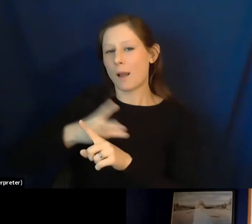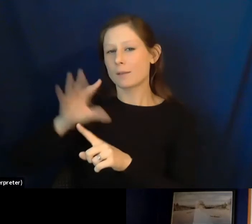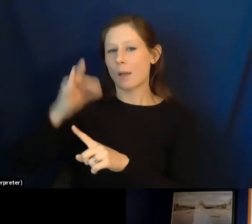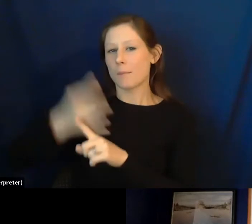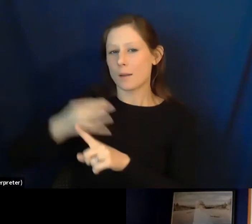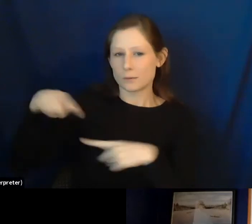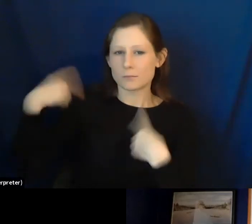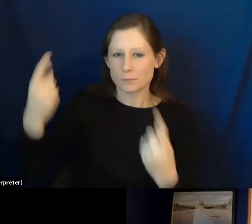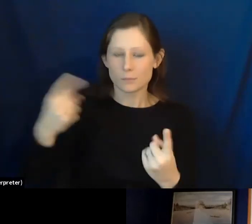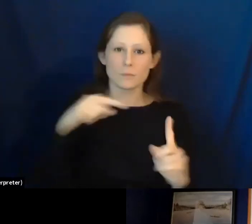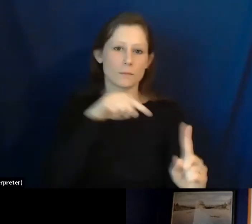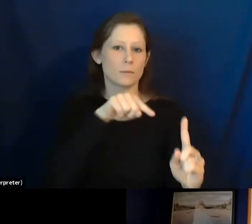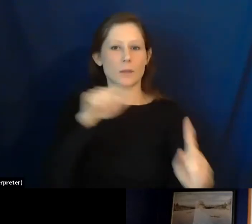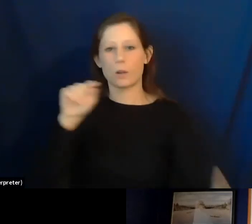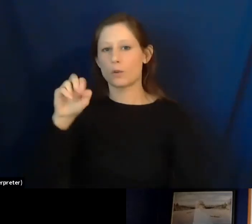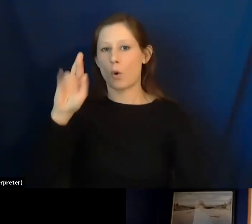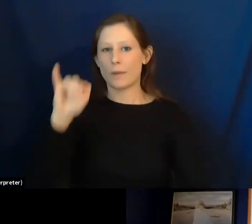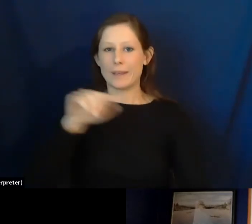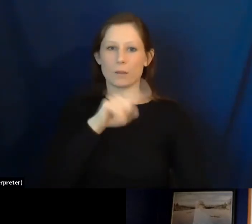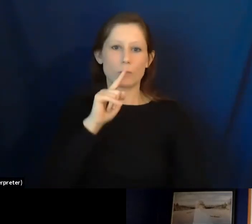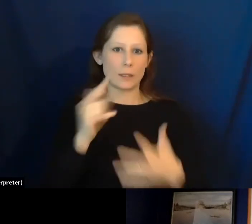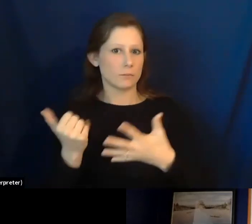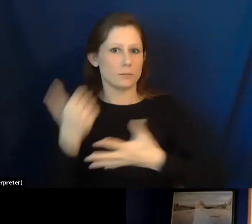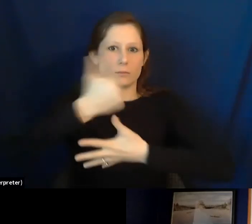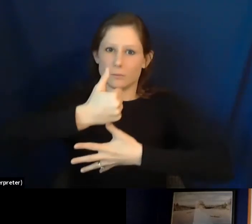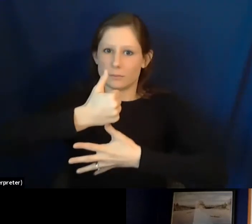very much on the front on all of our work around diversity and inclusion, equity and